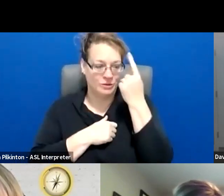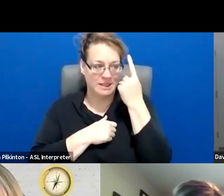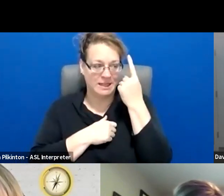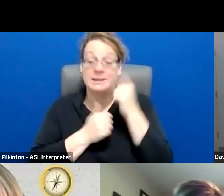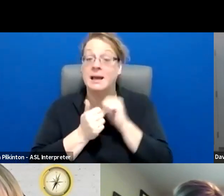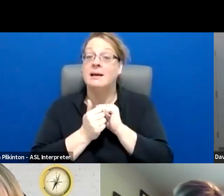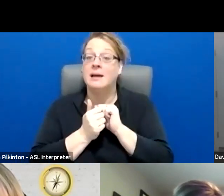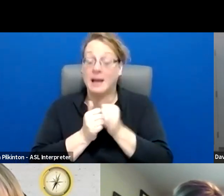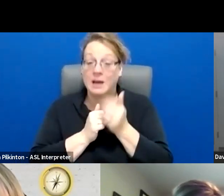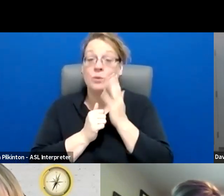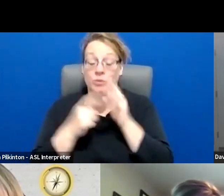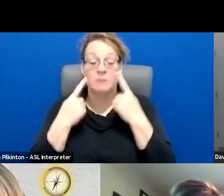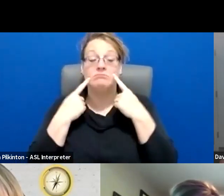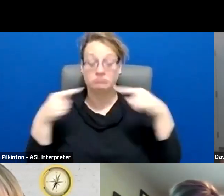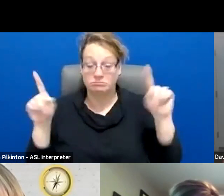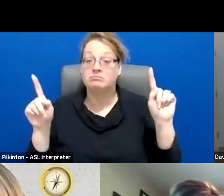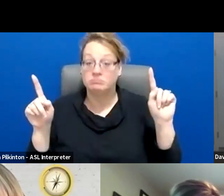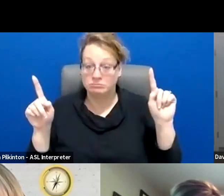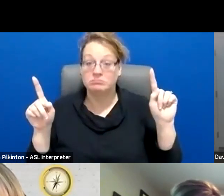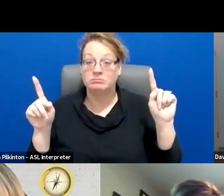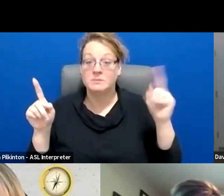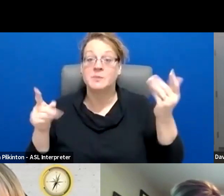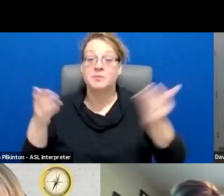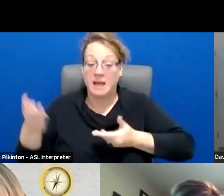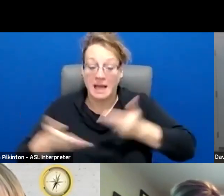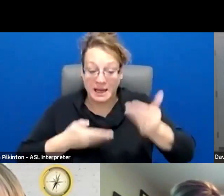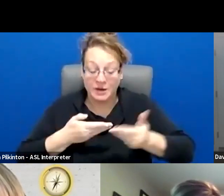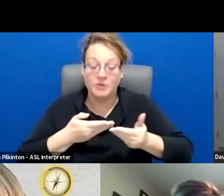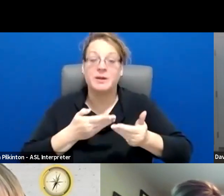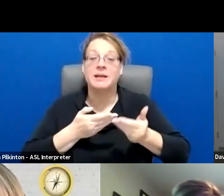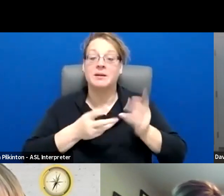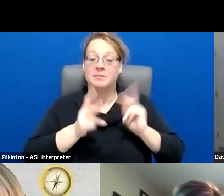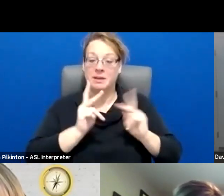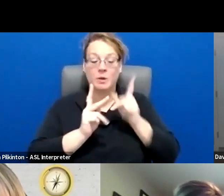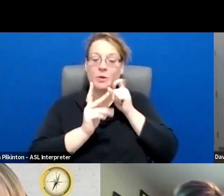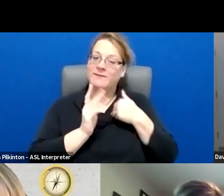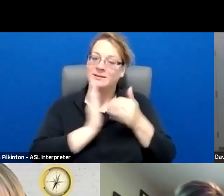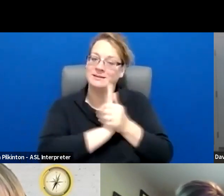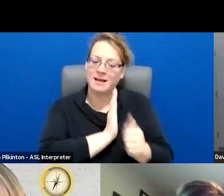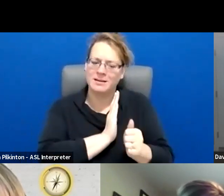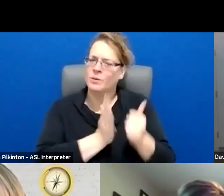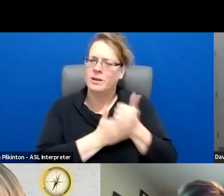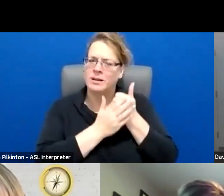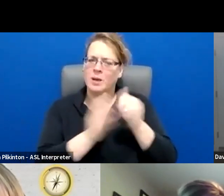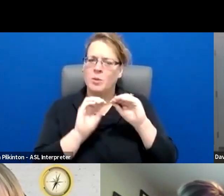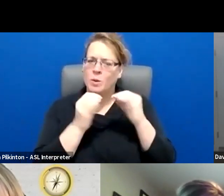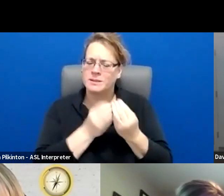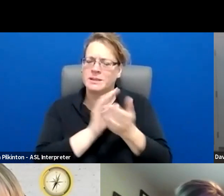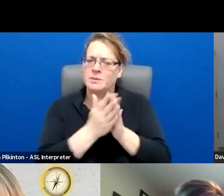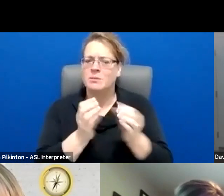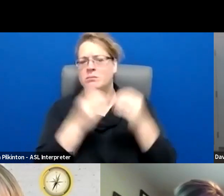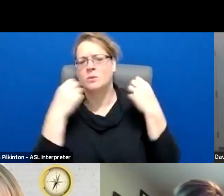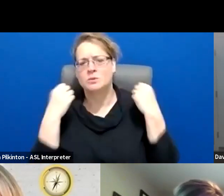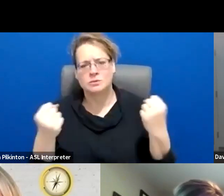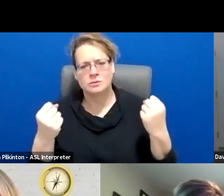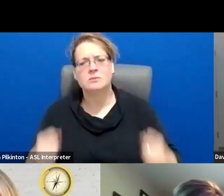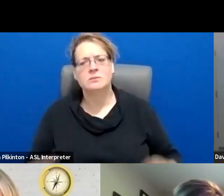As you are bringing these folks on board, you have to make sure everyone knows why you are doing it.